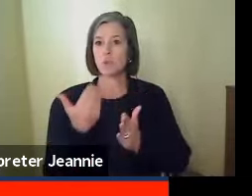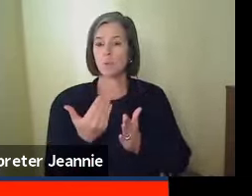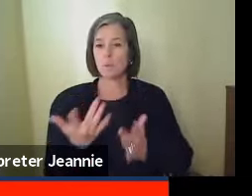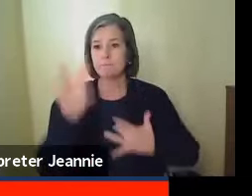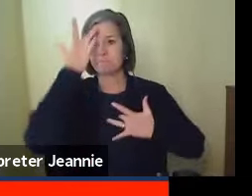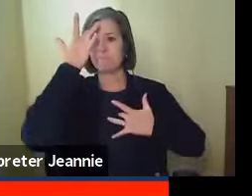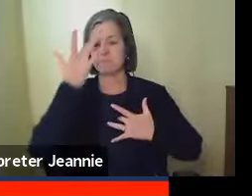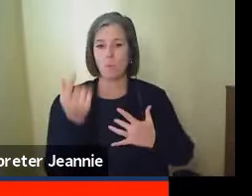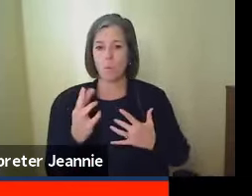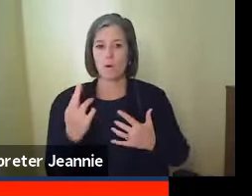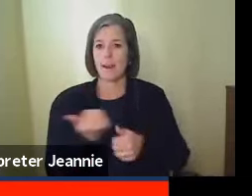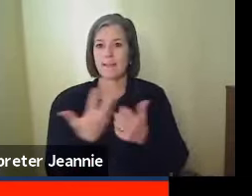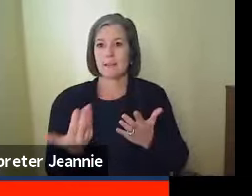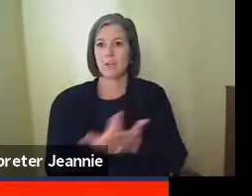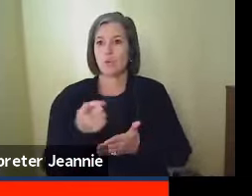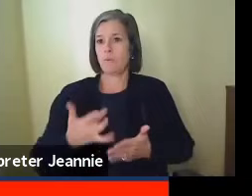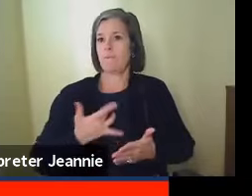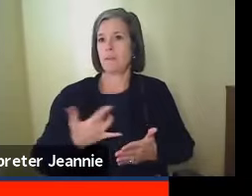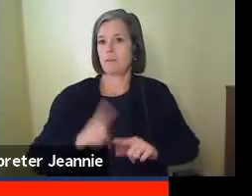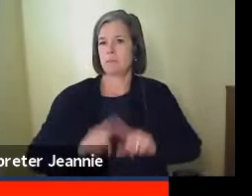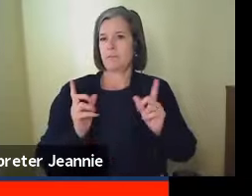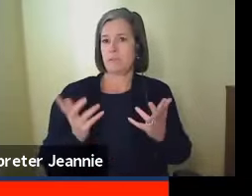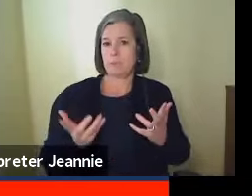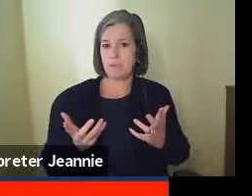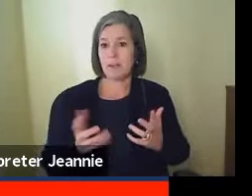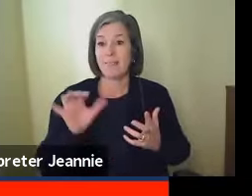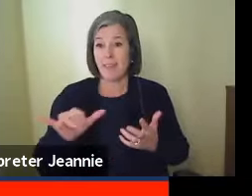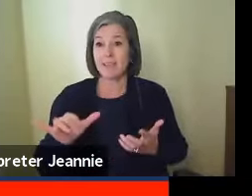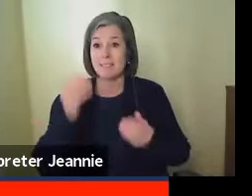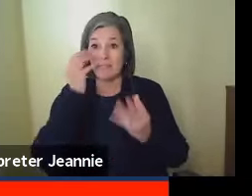being collected on tens of thousands and hundreds of thousands and eventually millions of people